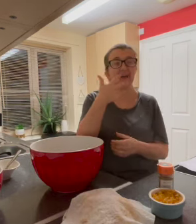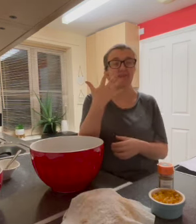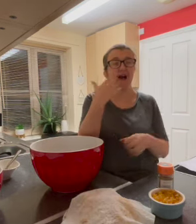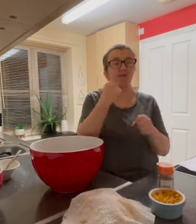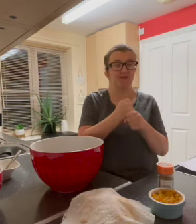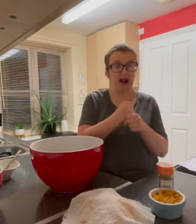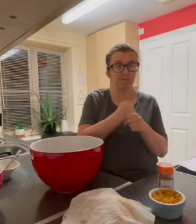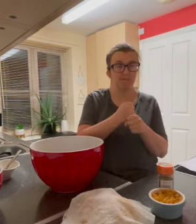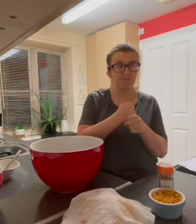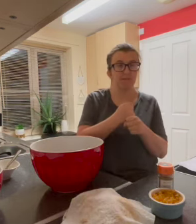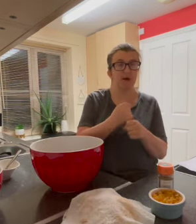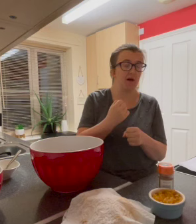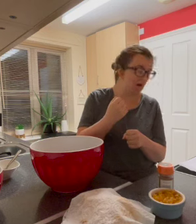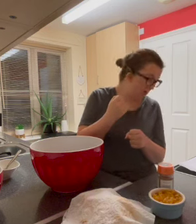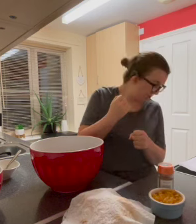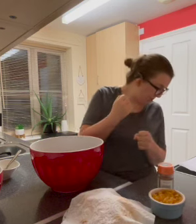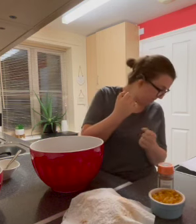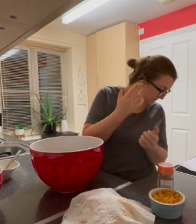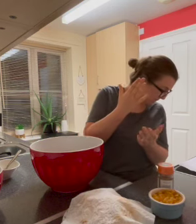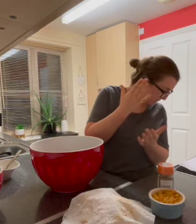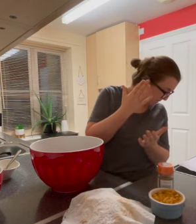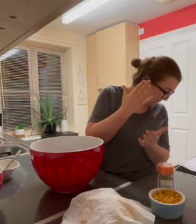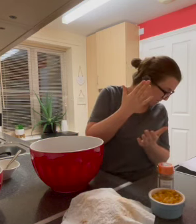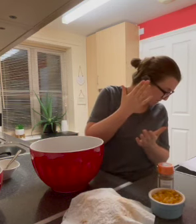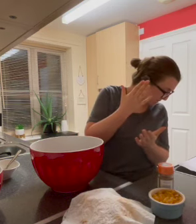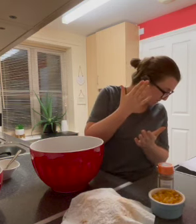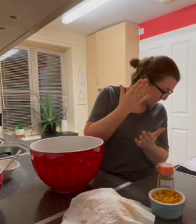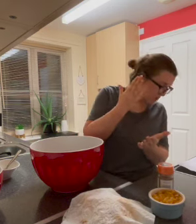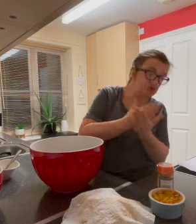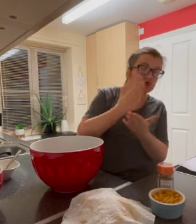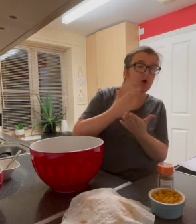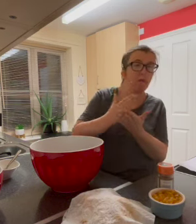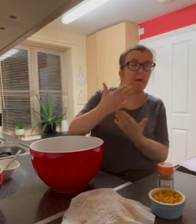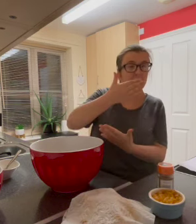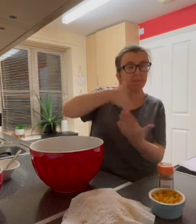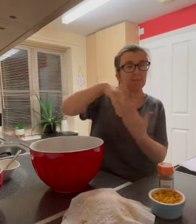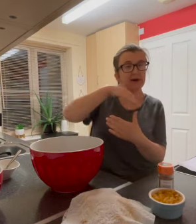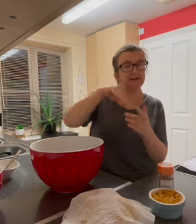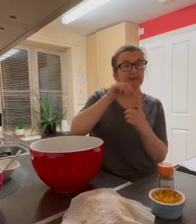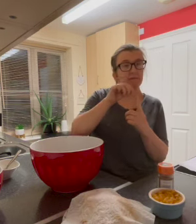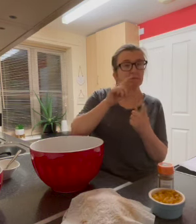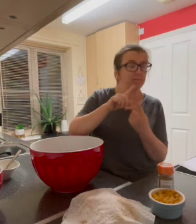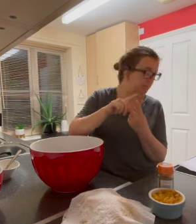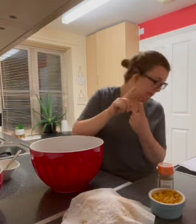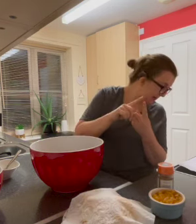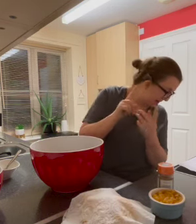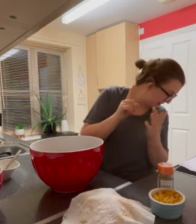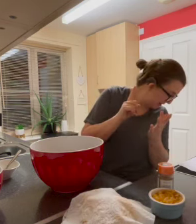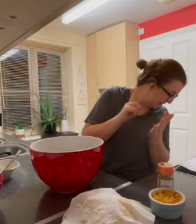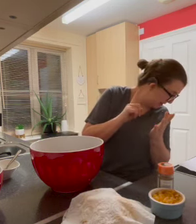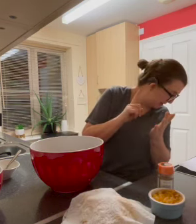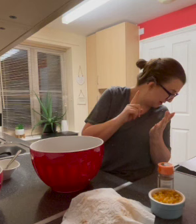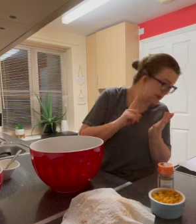85g of Chopped Mixed Peel.